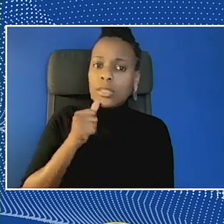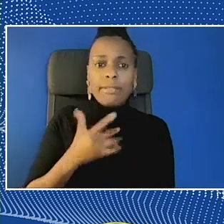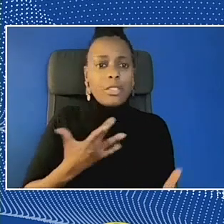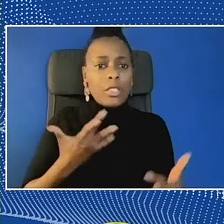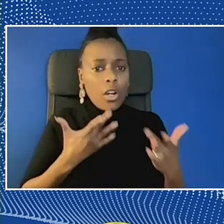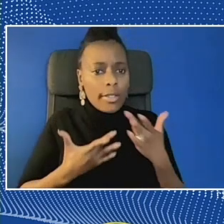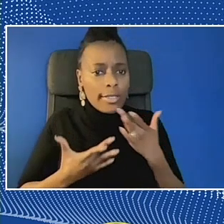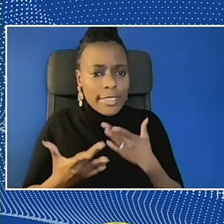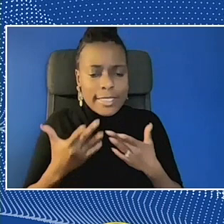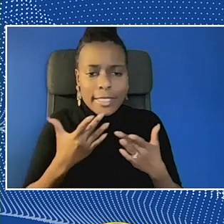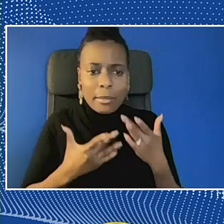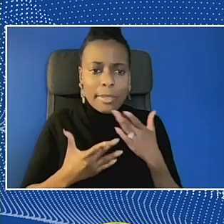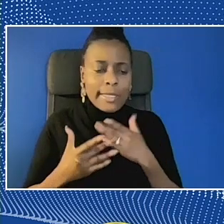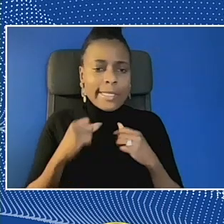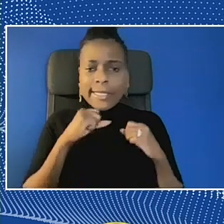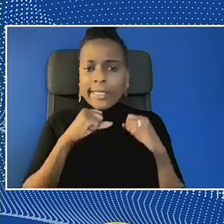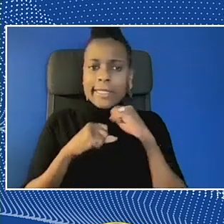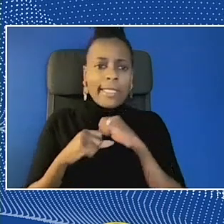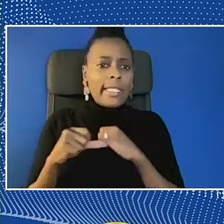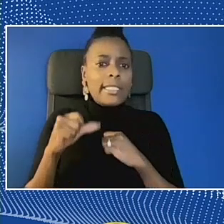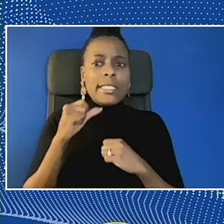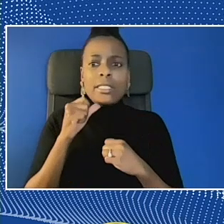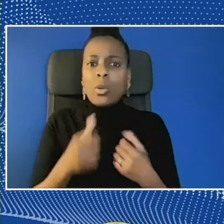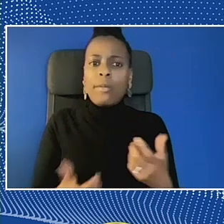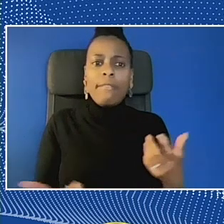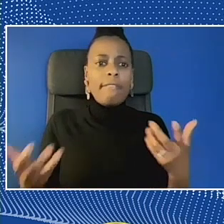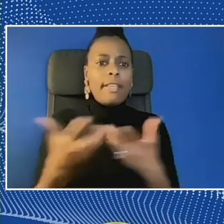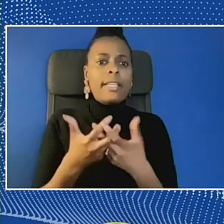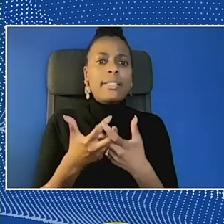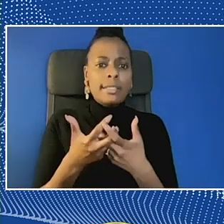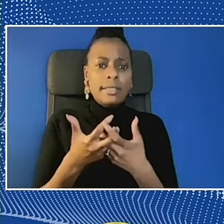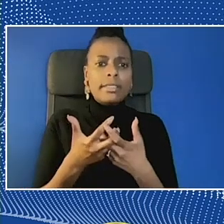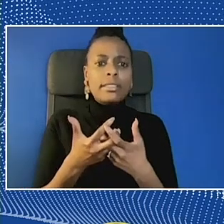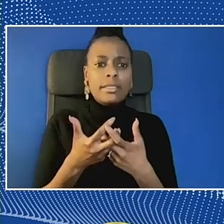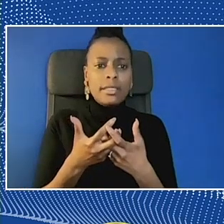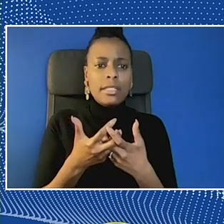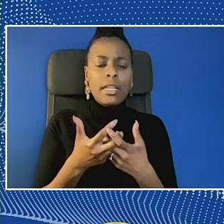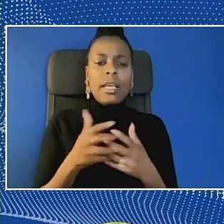not quite fit within any other mechanism